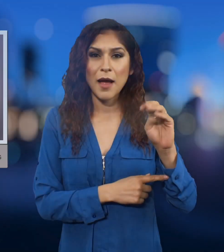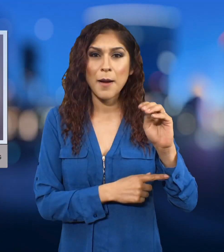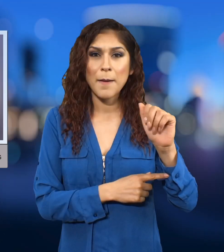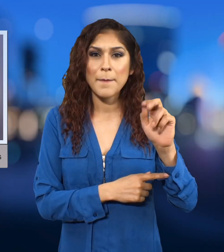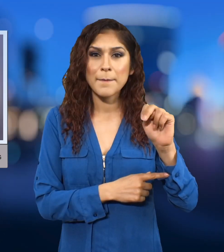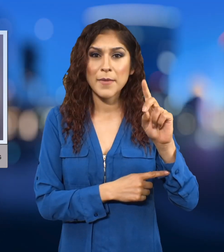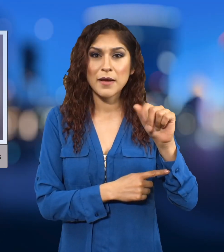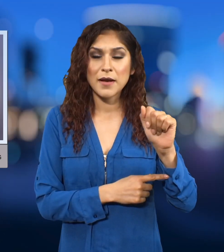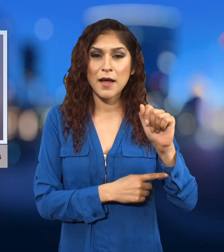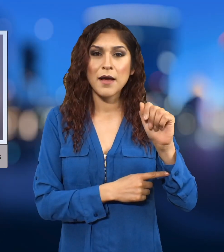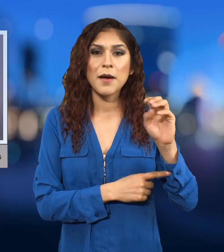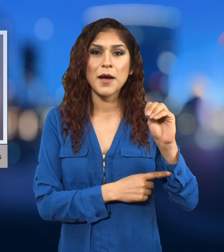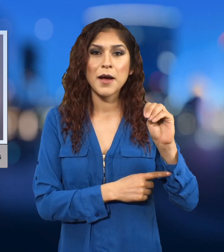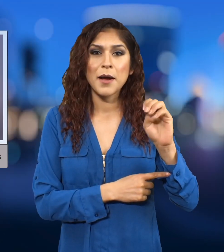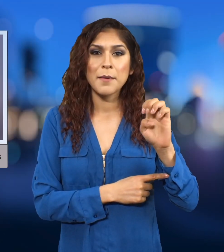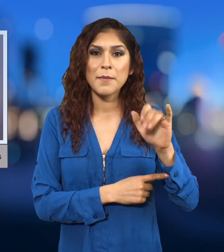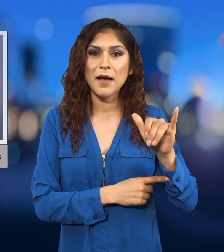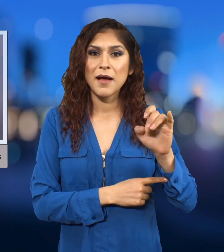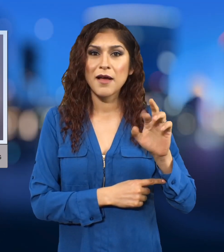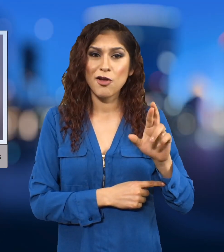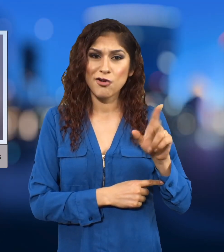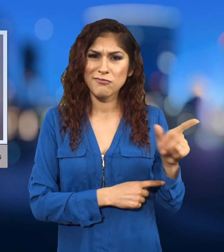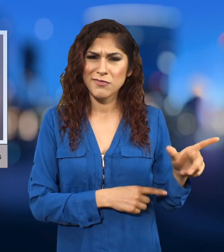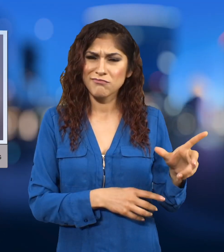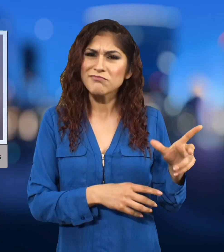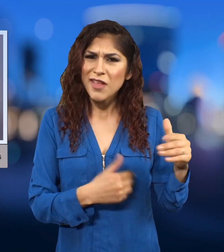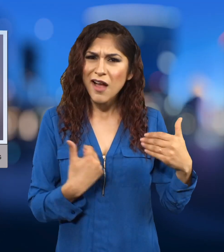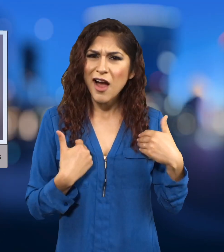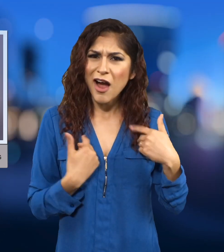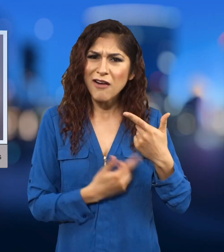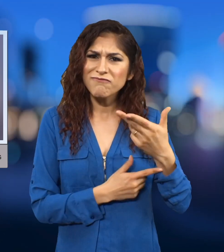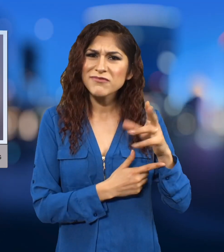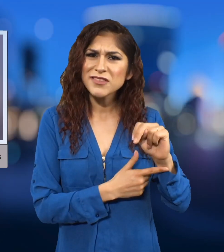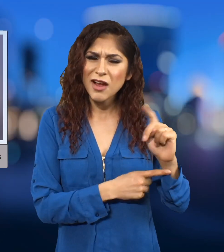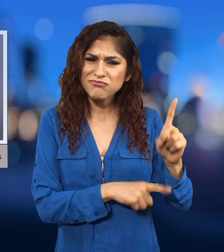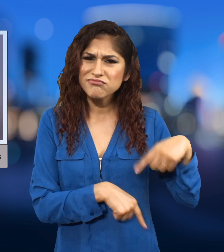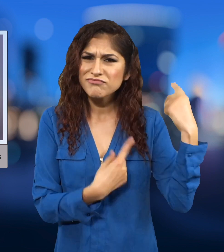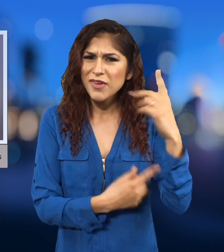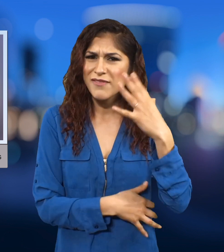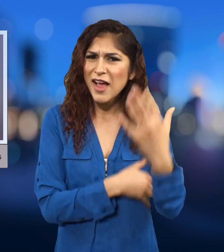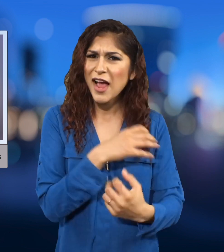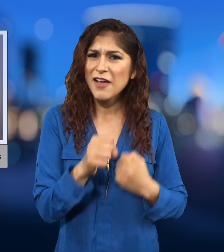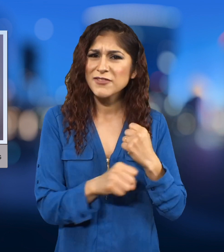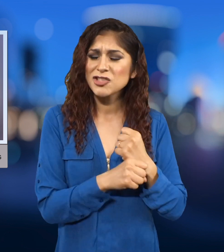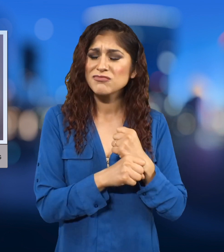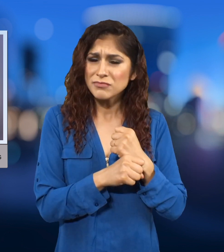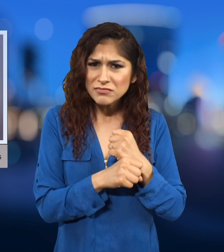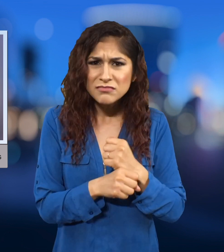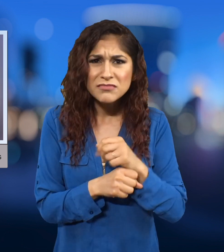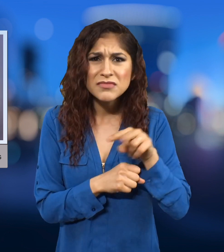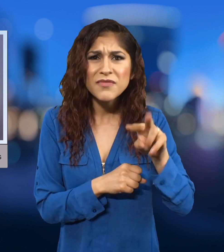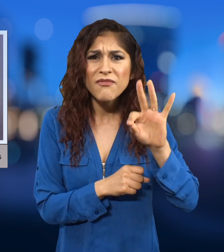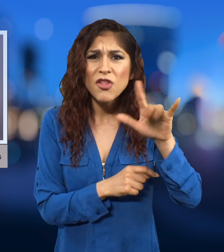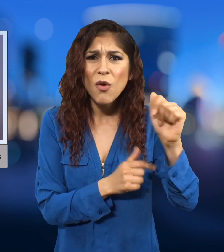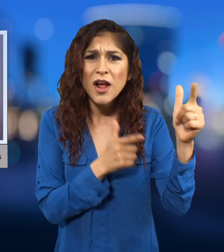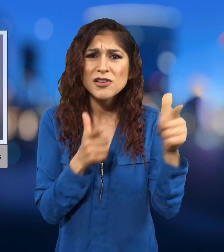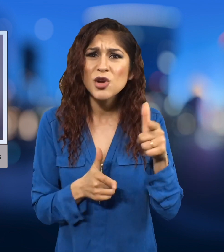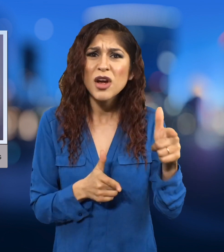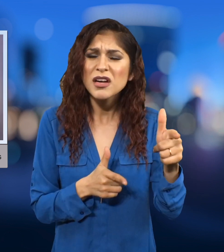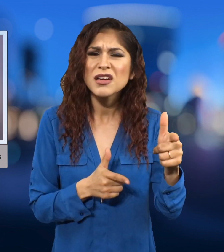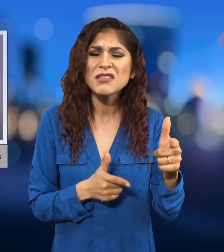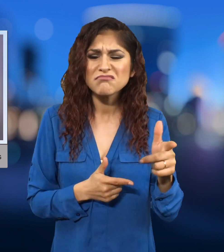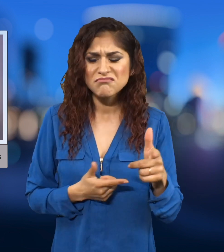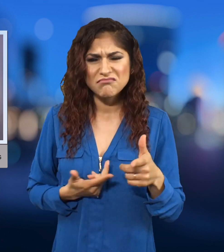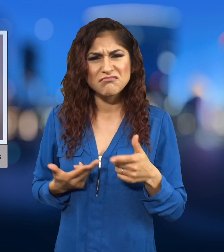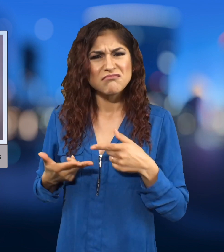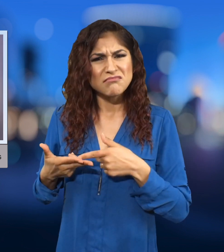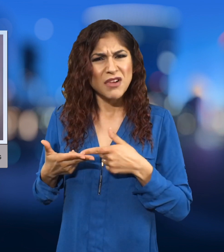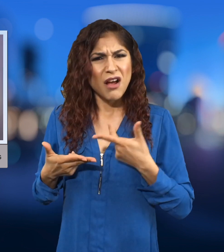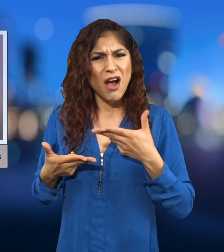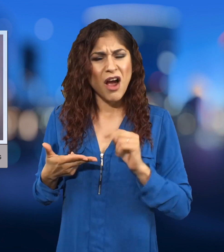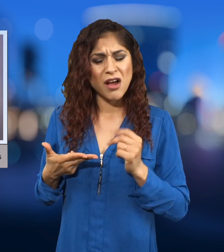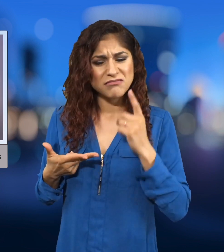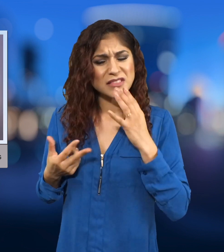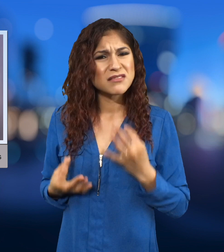Amanda Meyer, a gun owner for five years, decided to destroy her hand gun in the wake